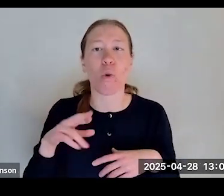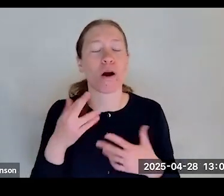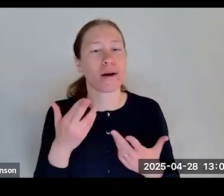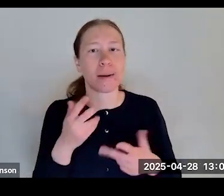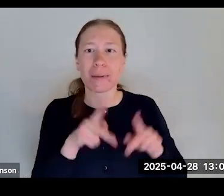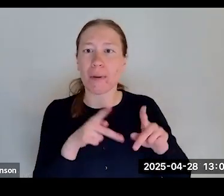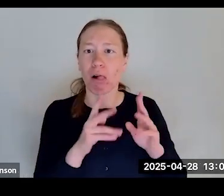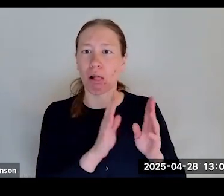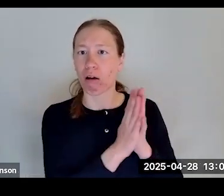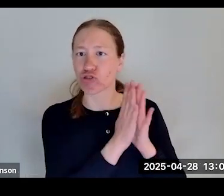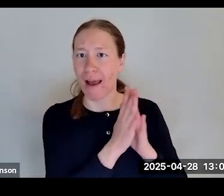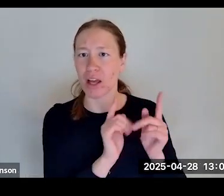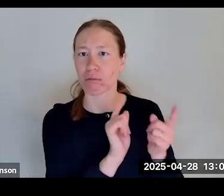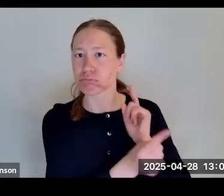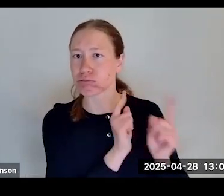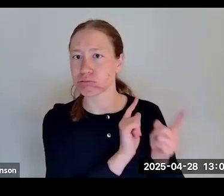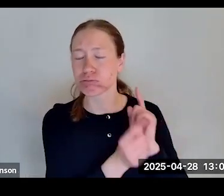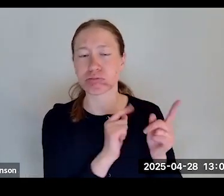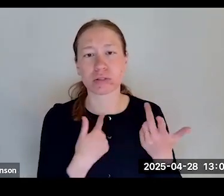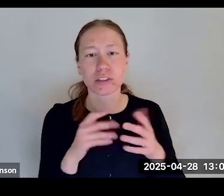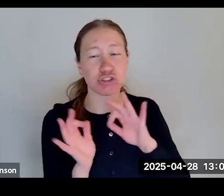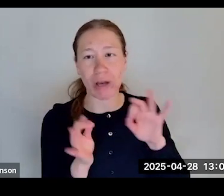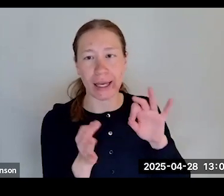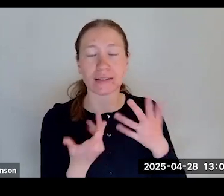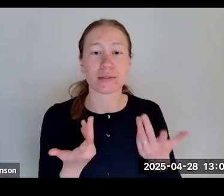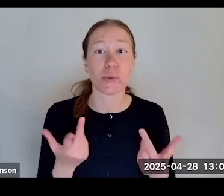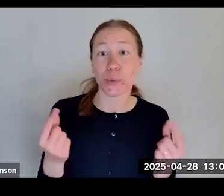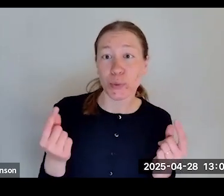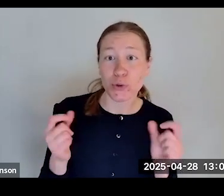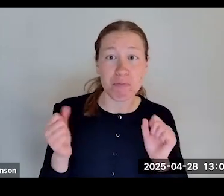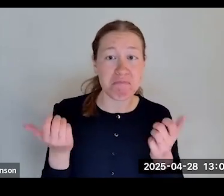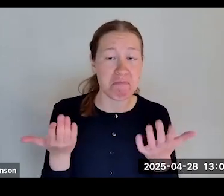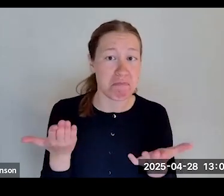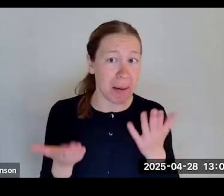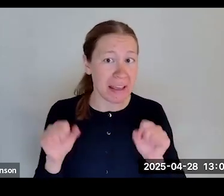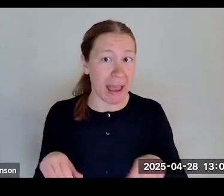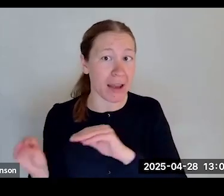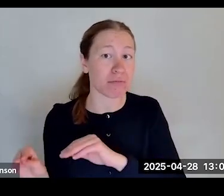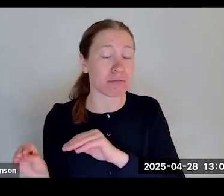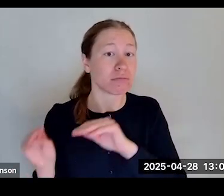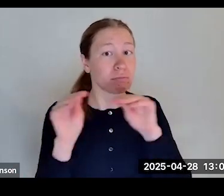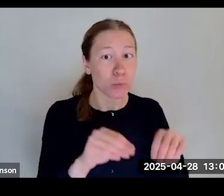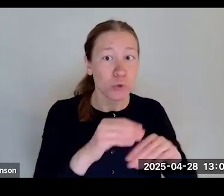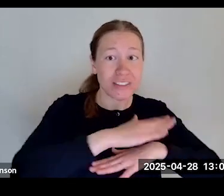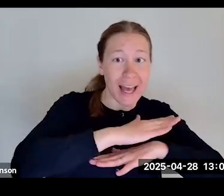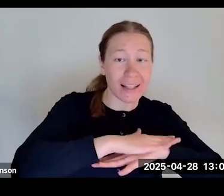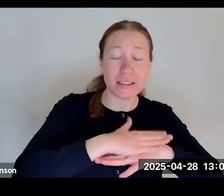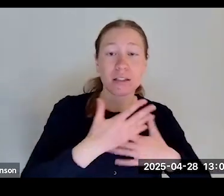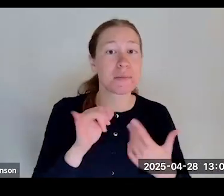so that that individual, maybe we can't relocate where they're at, but we can give them equipment or a tool to help block out some of that sound.